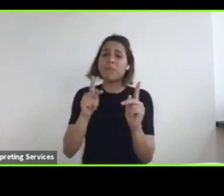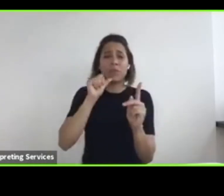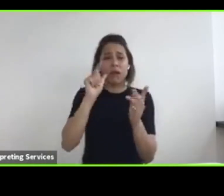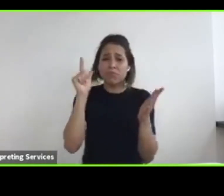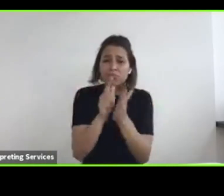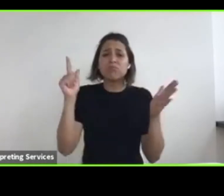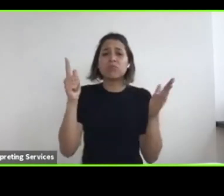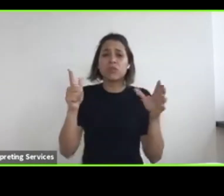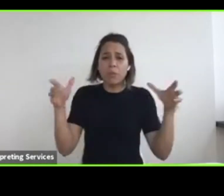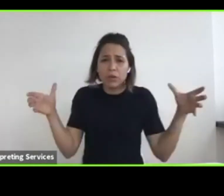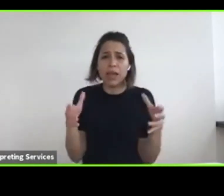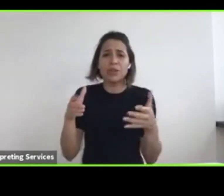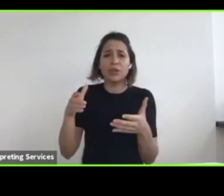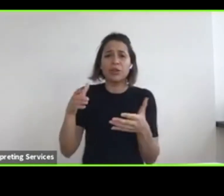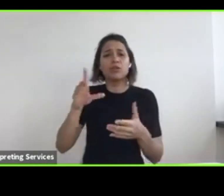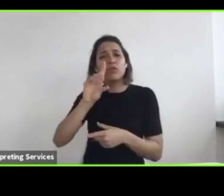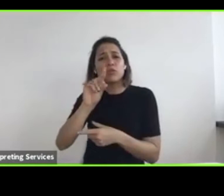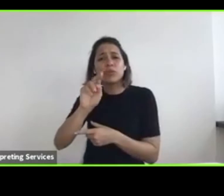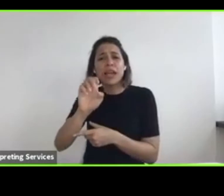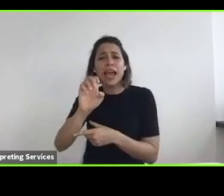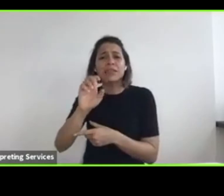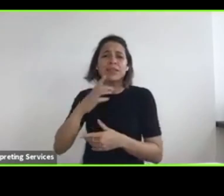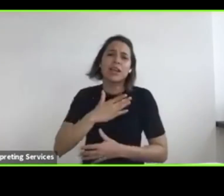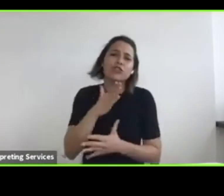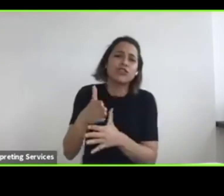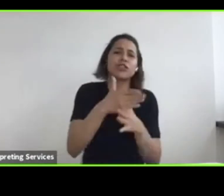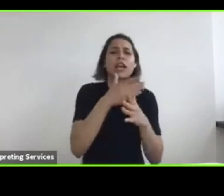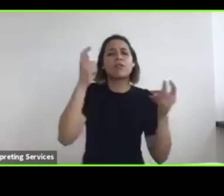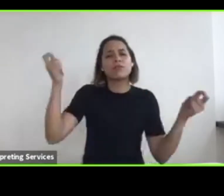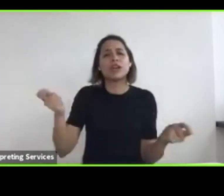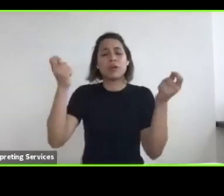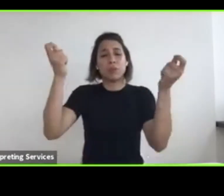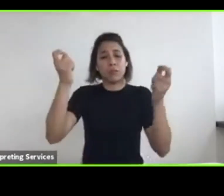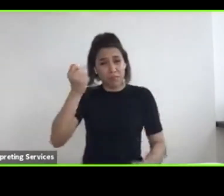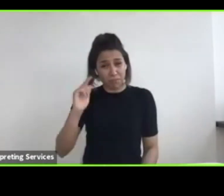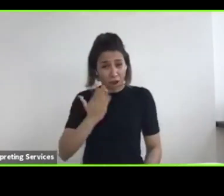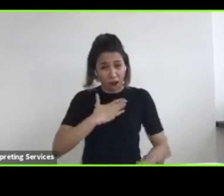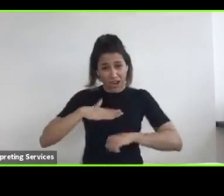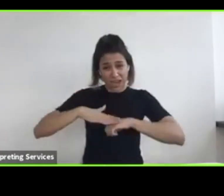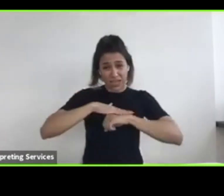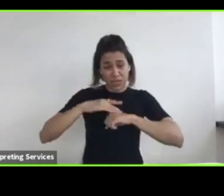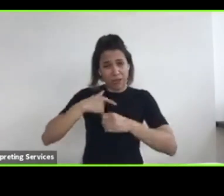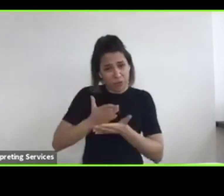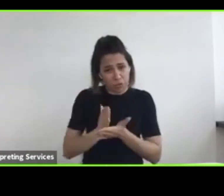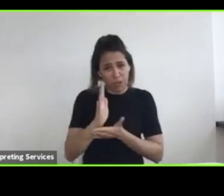INDIGENOUS PEOPLE GAINED OUR ‘RIGHT' TO DANCE ONLY IN 1978 AFTER GOVERNMENT BANS.